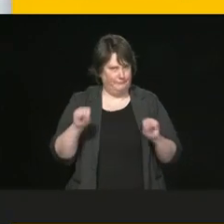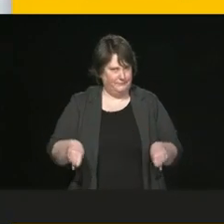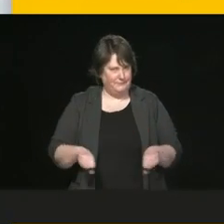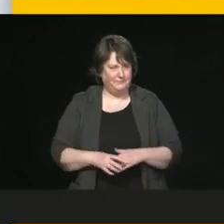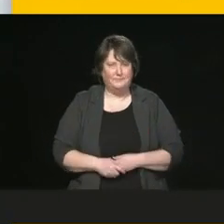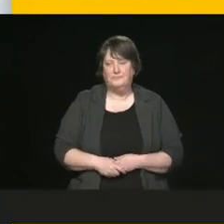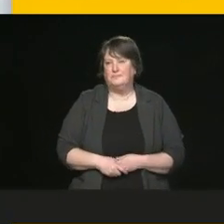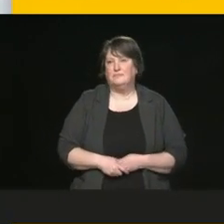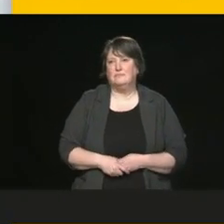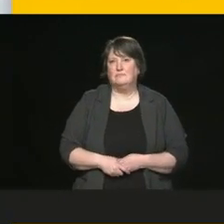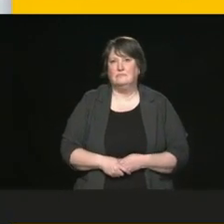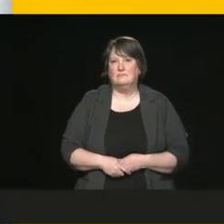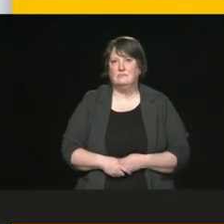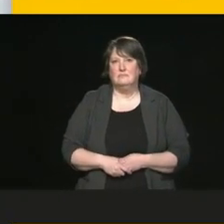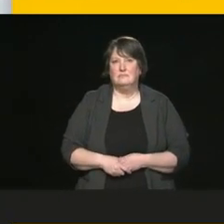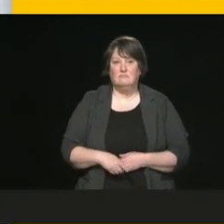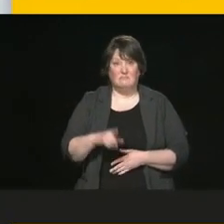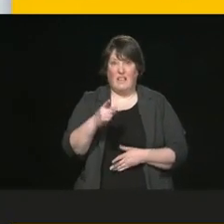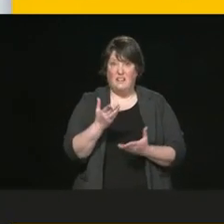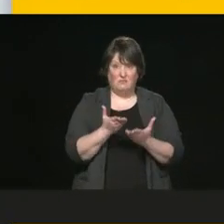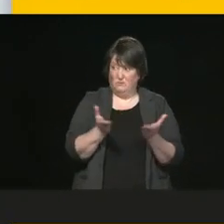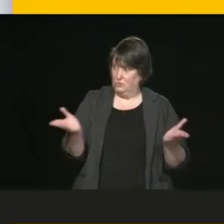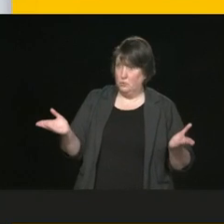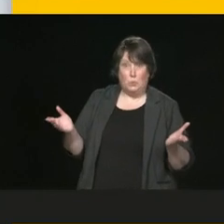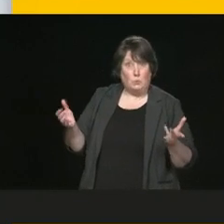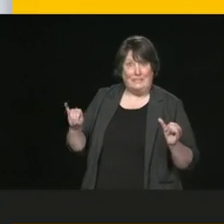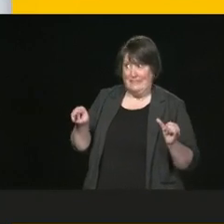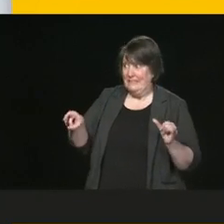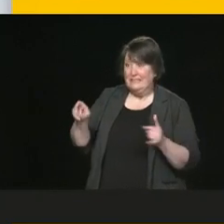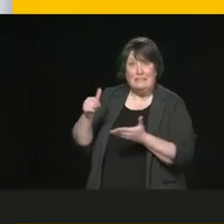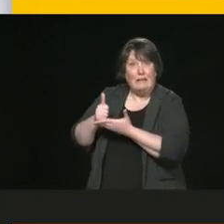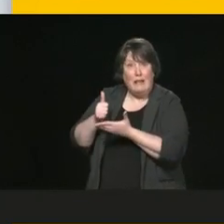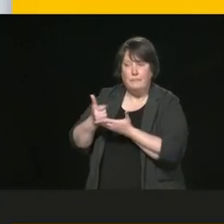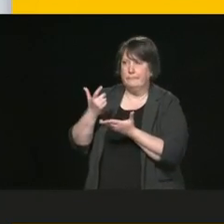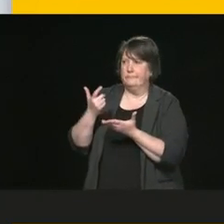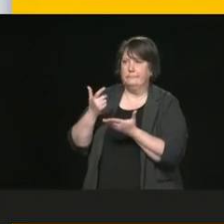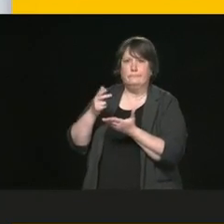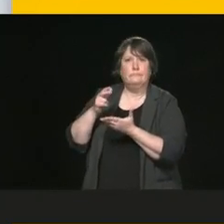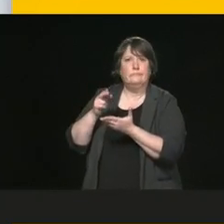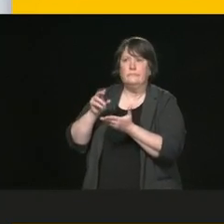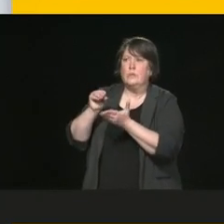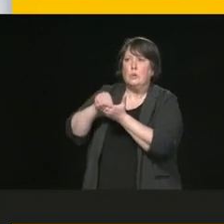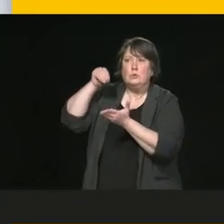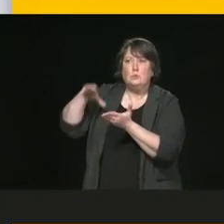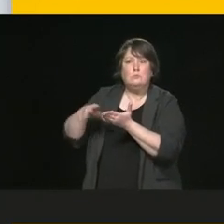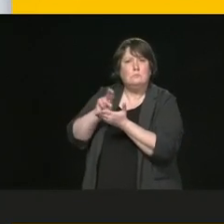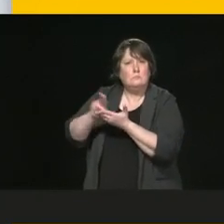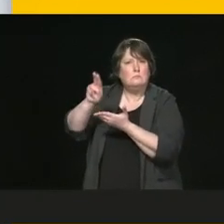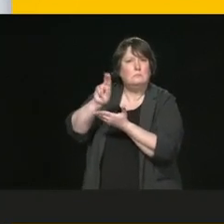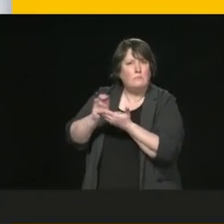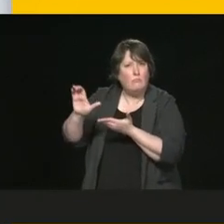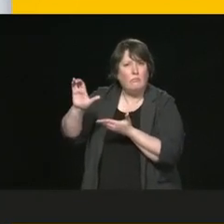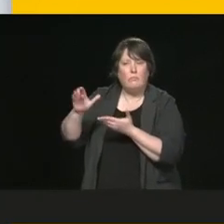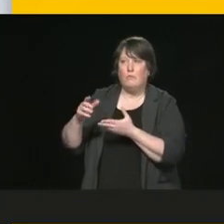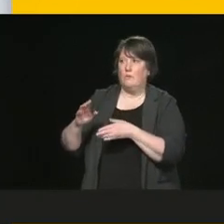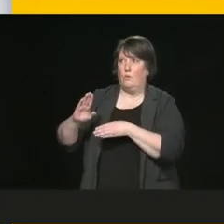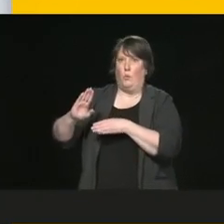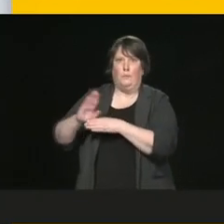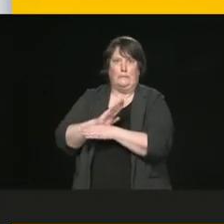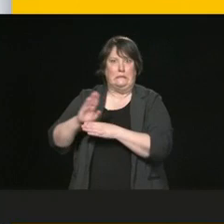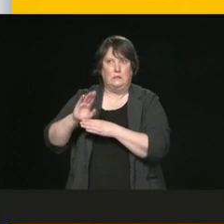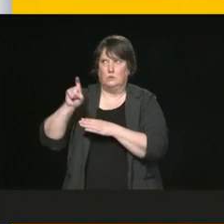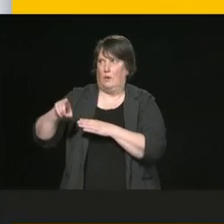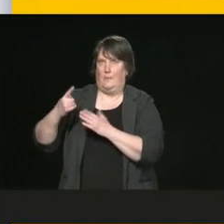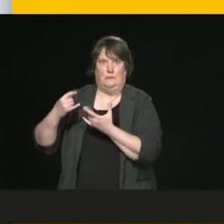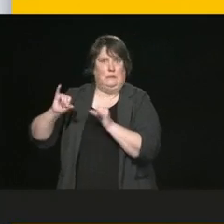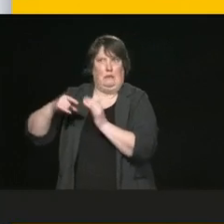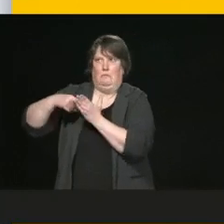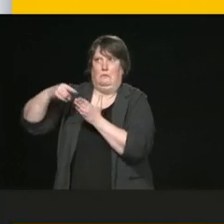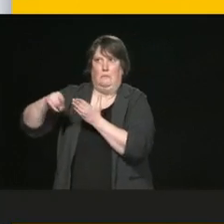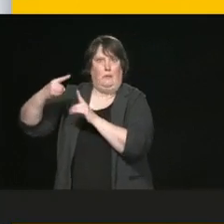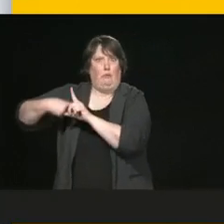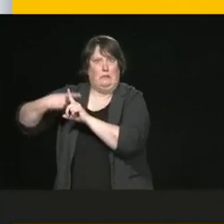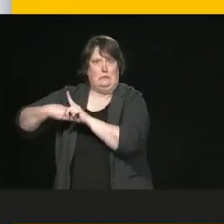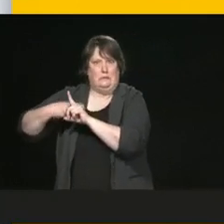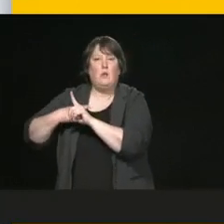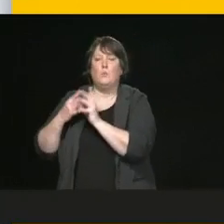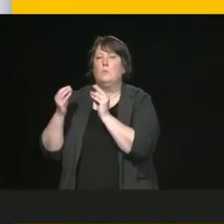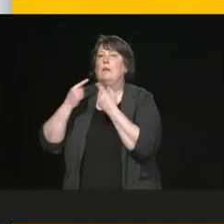APPLY FOR THE CERB AS WELL.